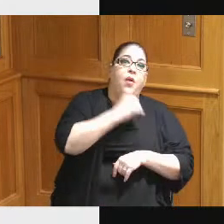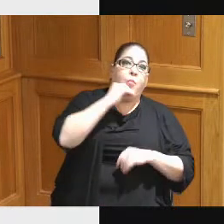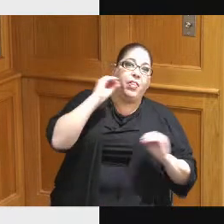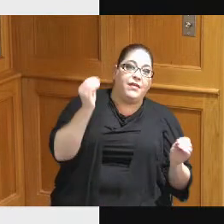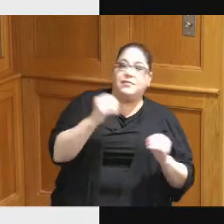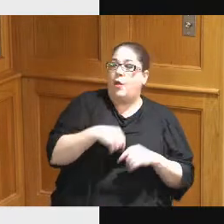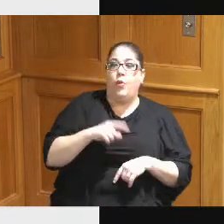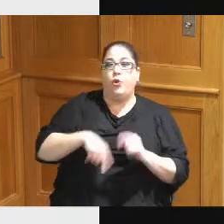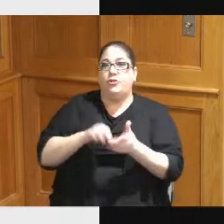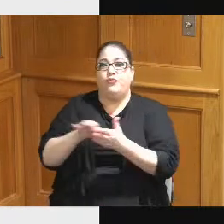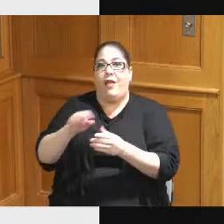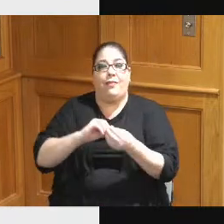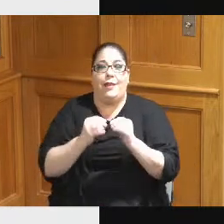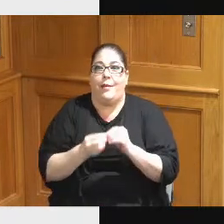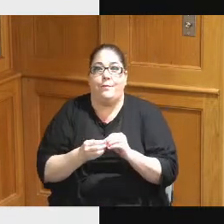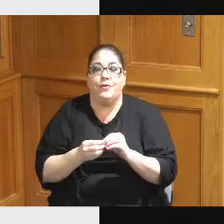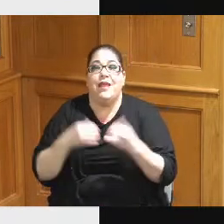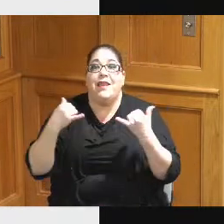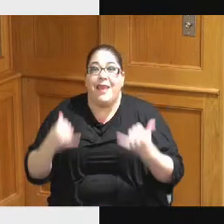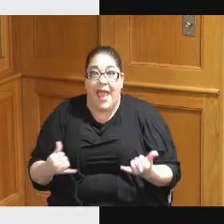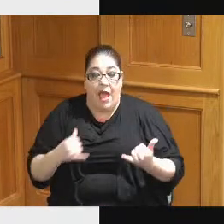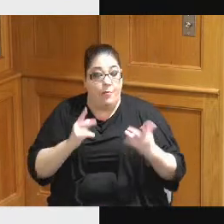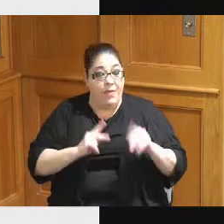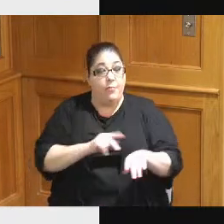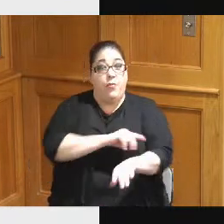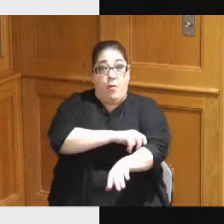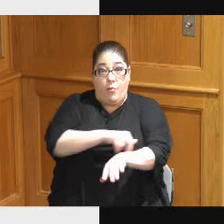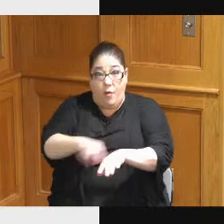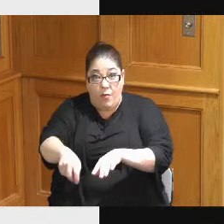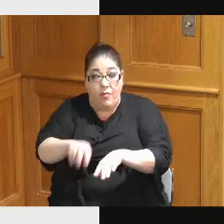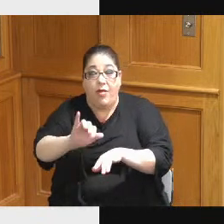to use data to track the movement of people back and forth across the river because we